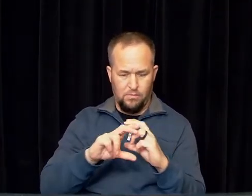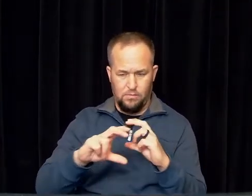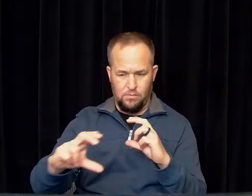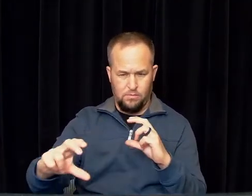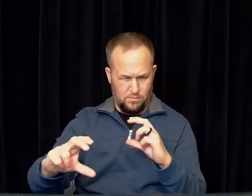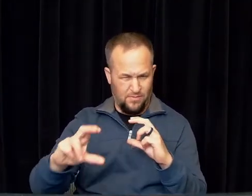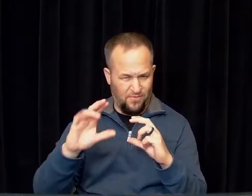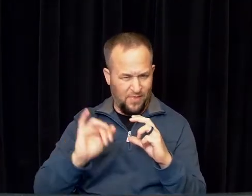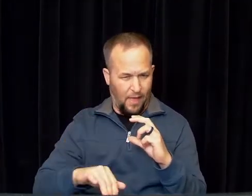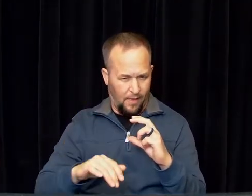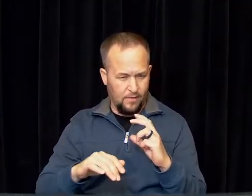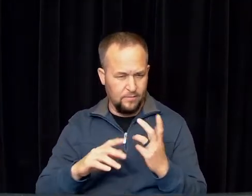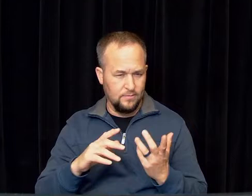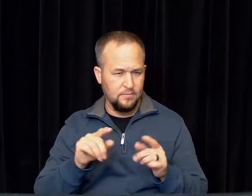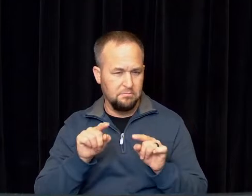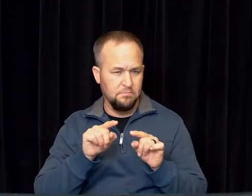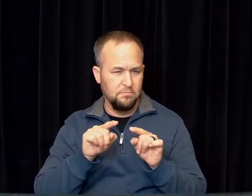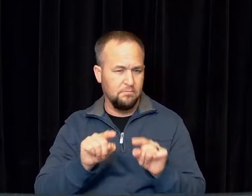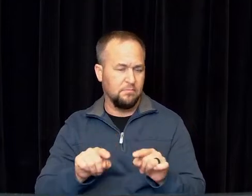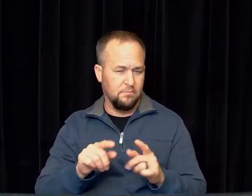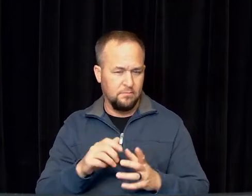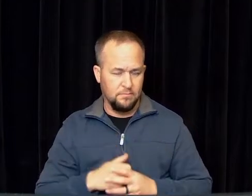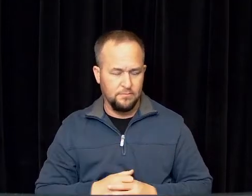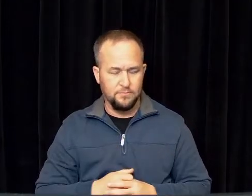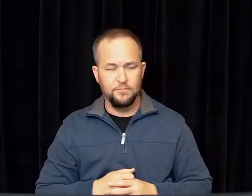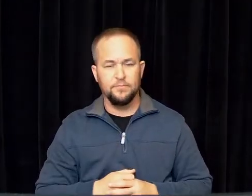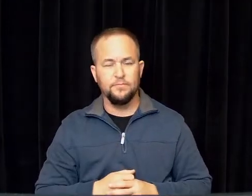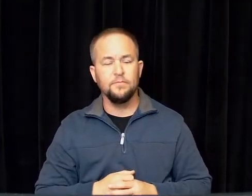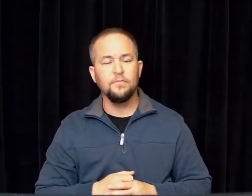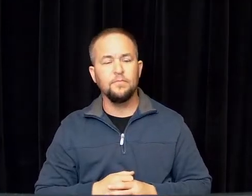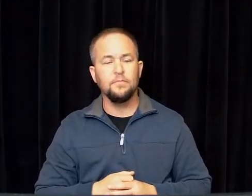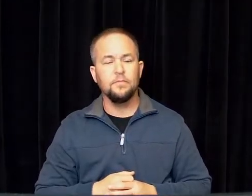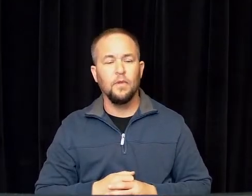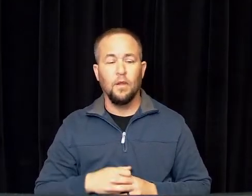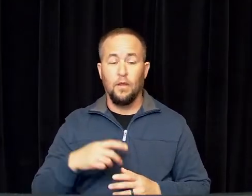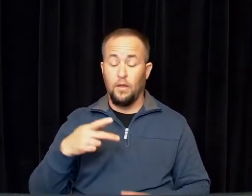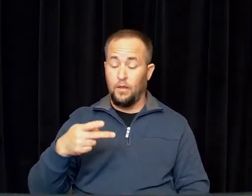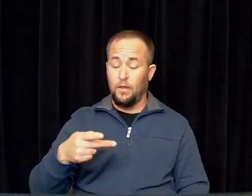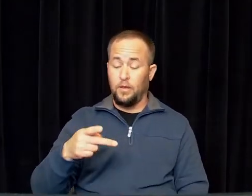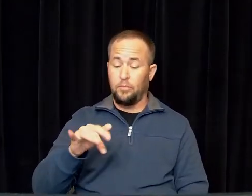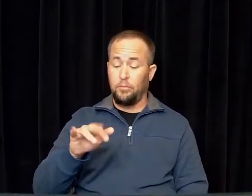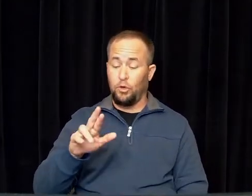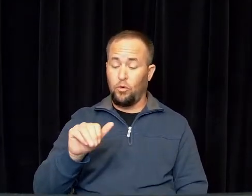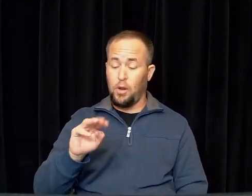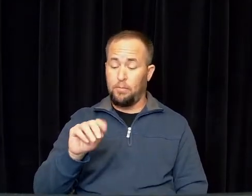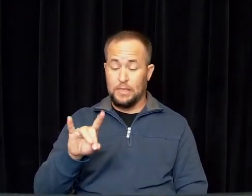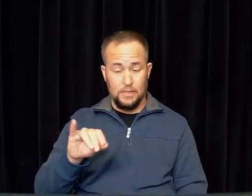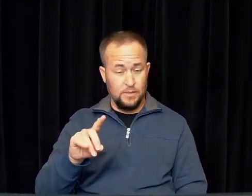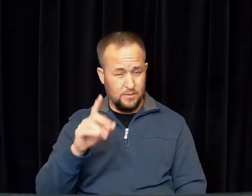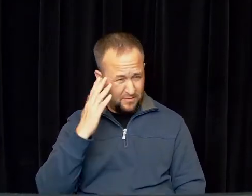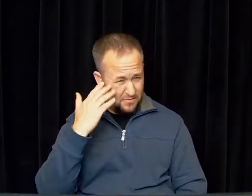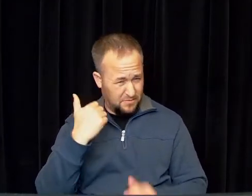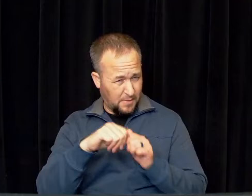parallel parts. A pyramid, if you guys remember your study of Egypt in 6th grade Social Studies,